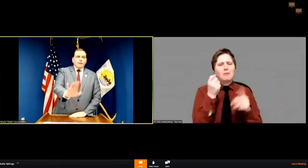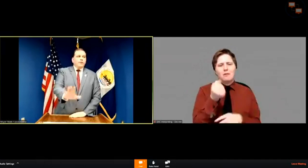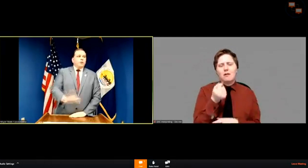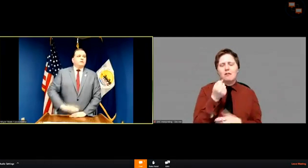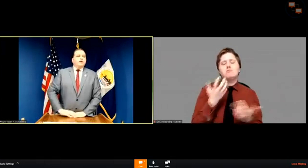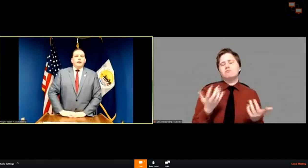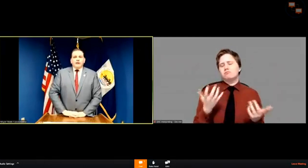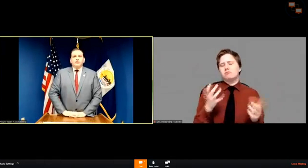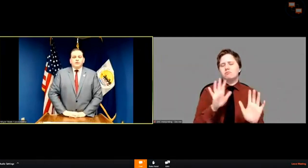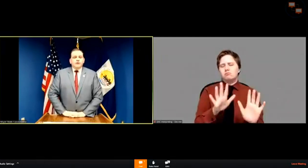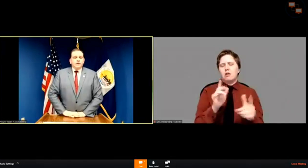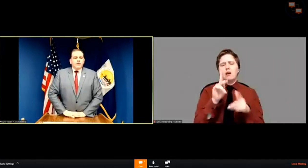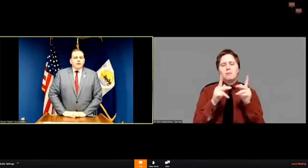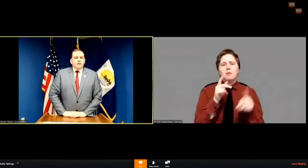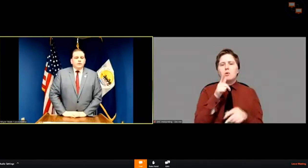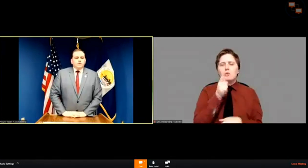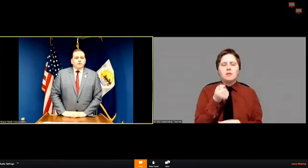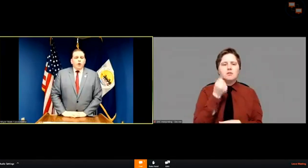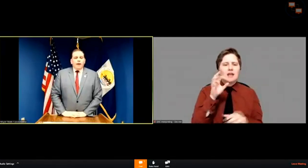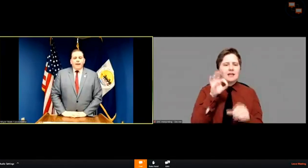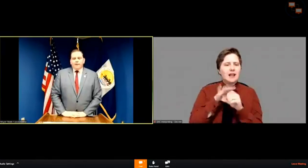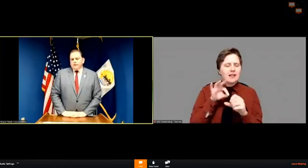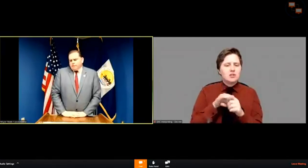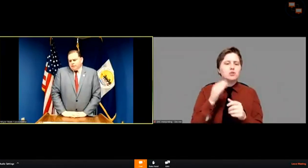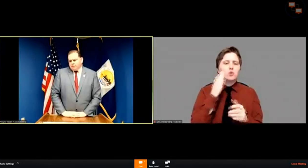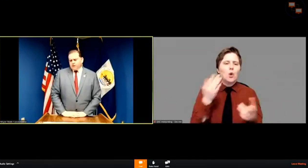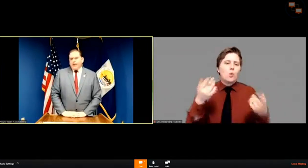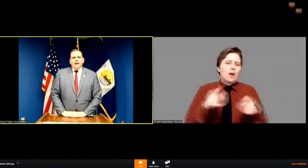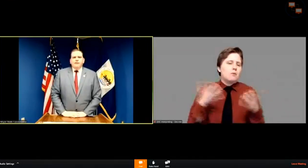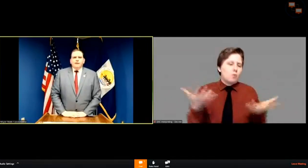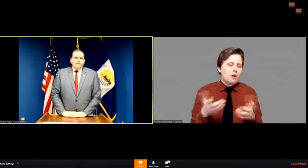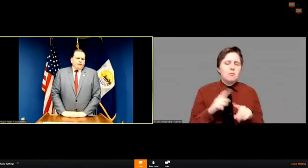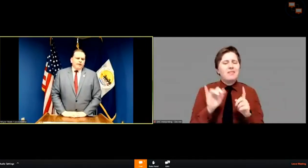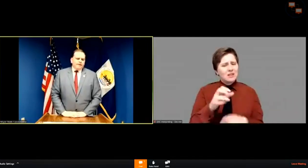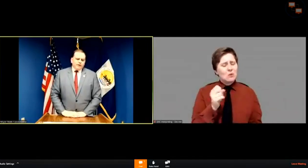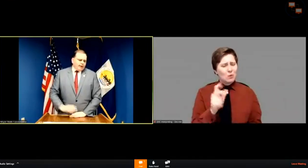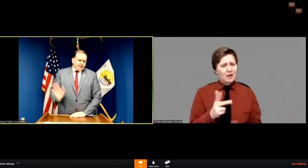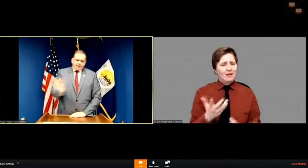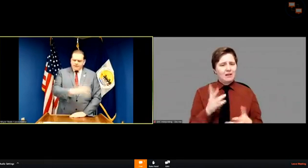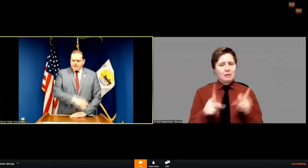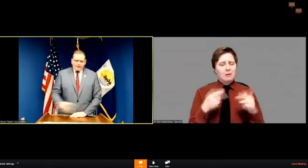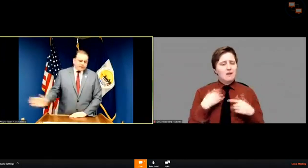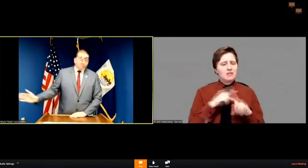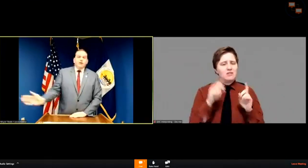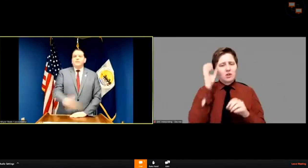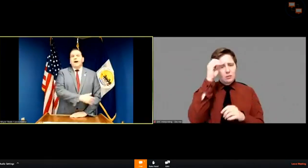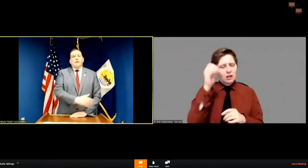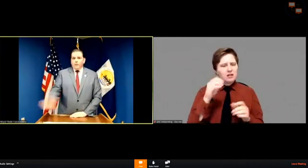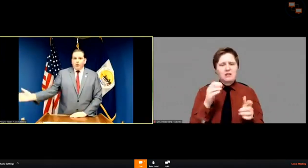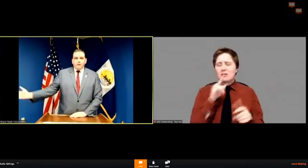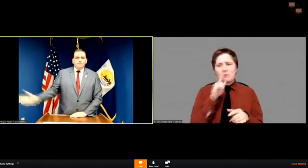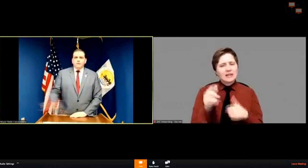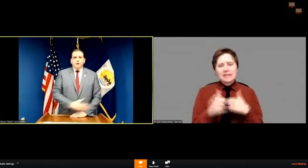People who understand elections. Know what happened, but it's OK. People have different opinions. It's just this just doesn't matter anymore.